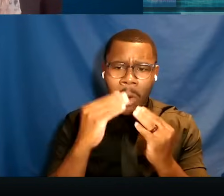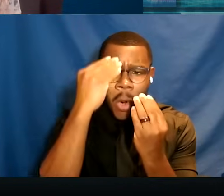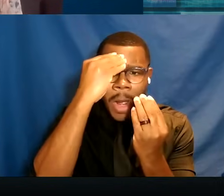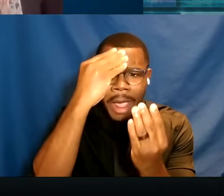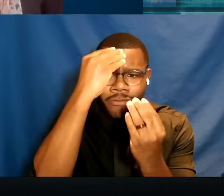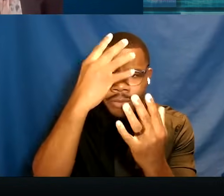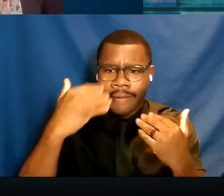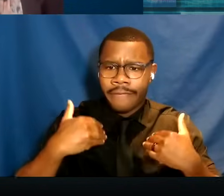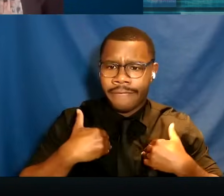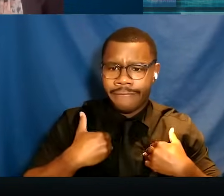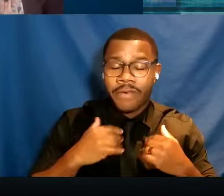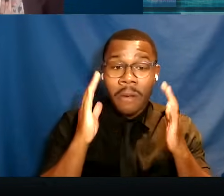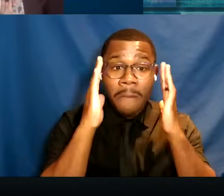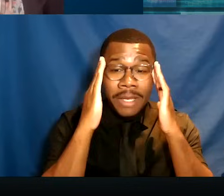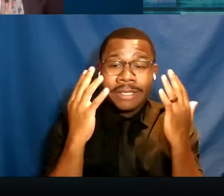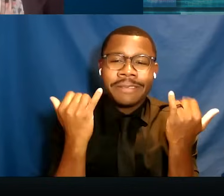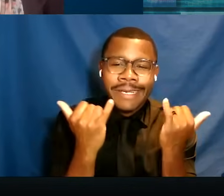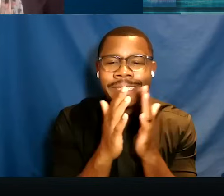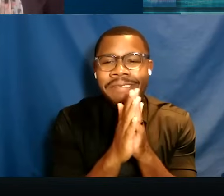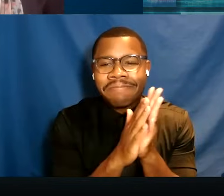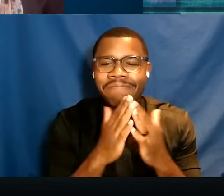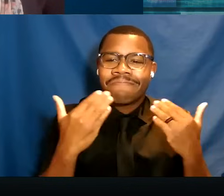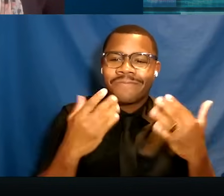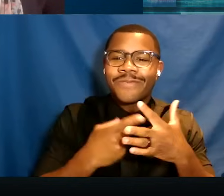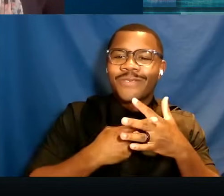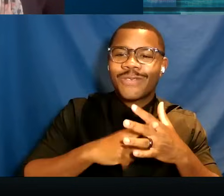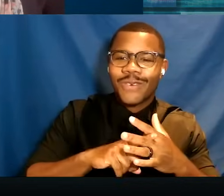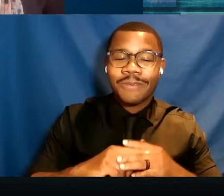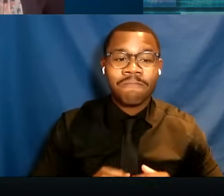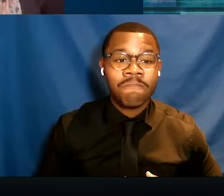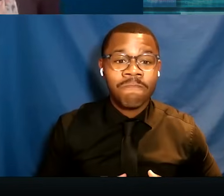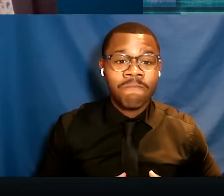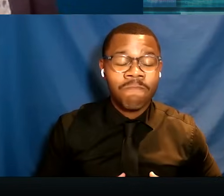Well, let's go ahead and get the show started. And why don't we start out by just talking about